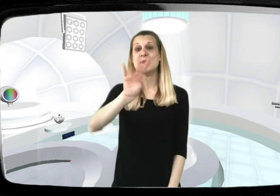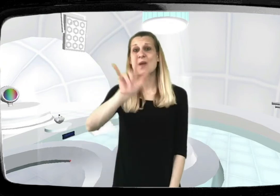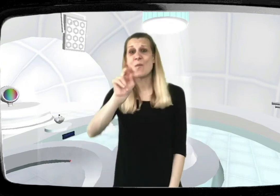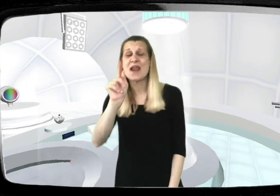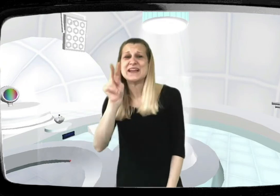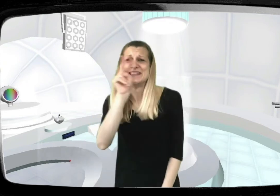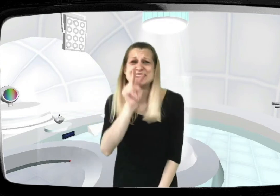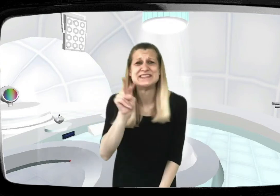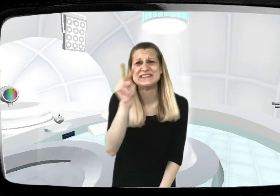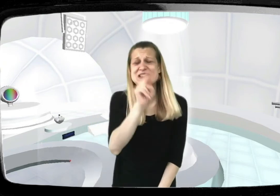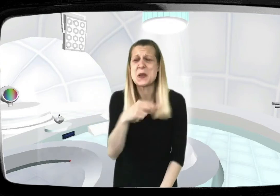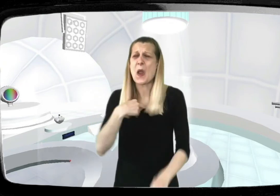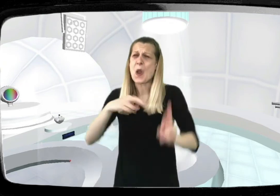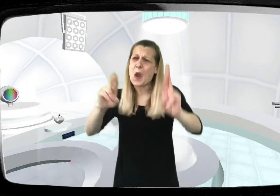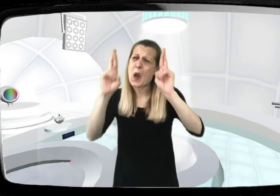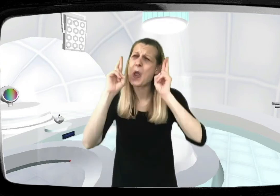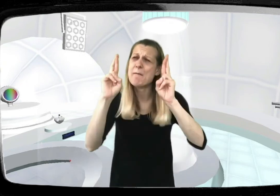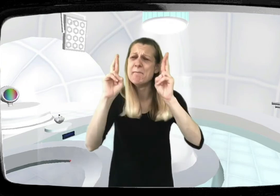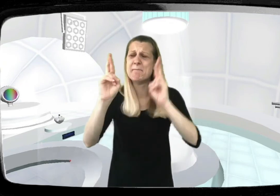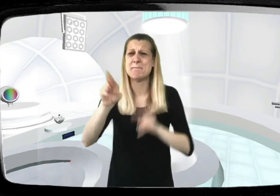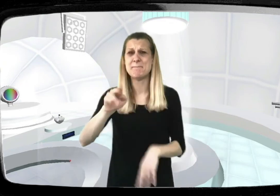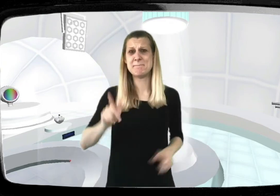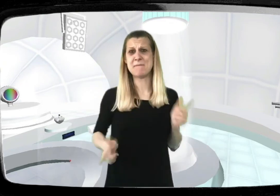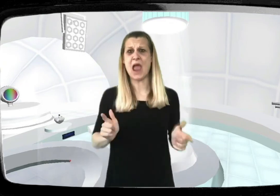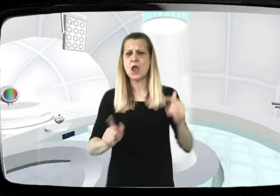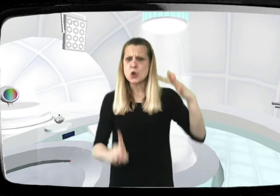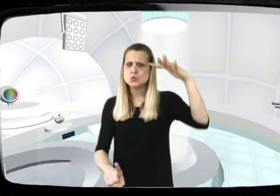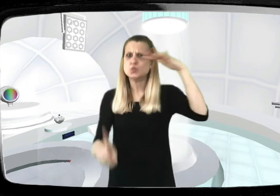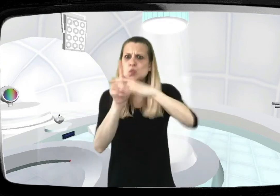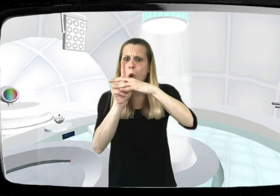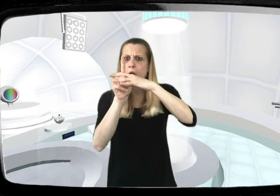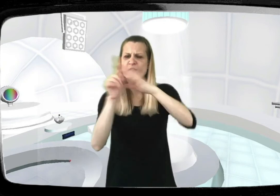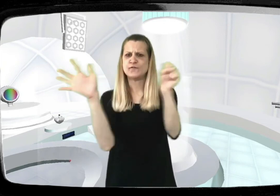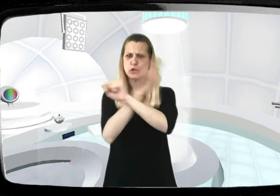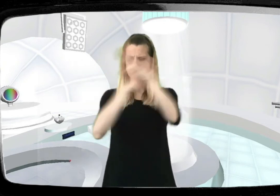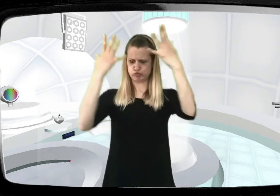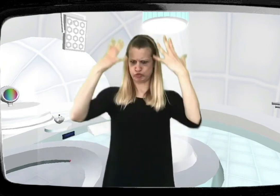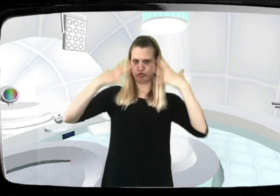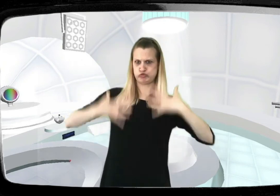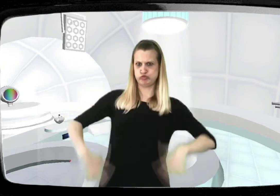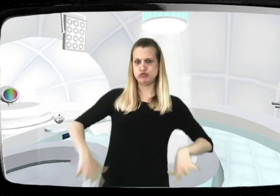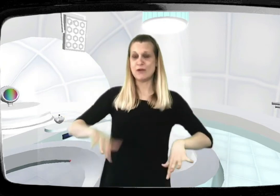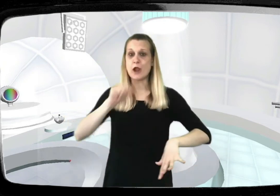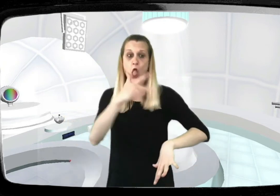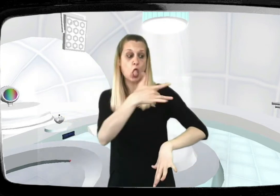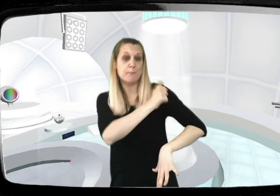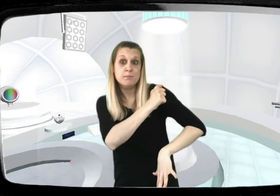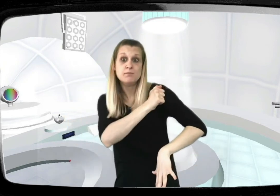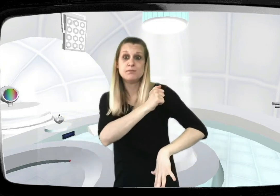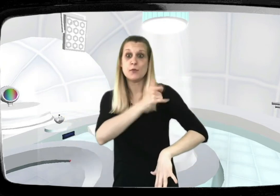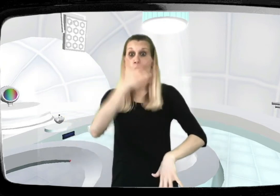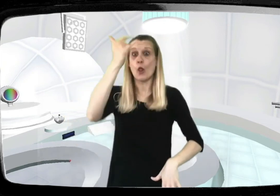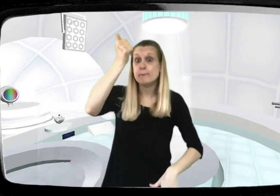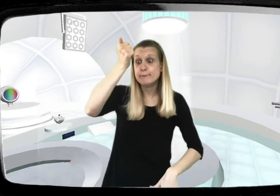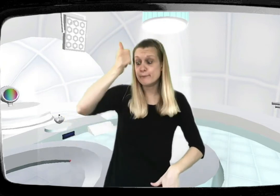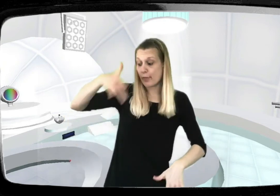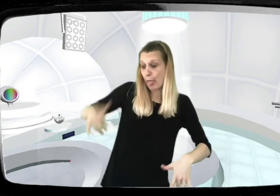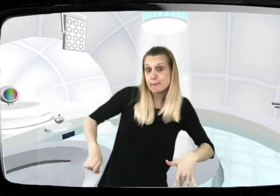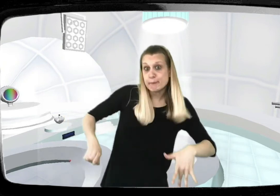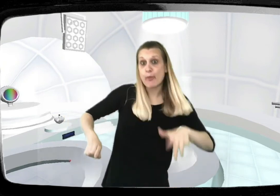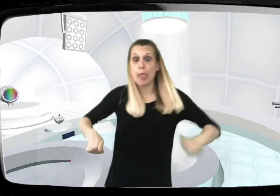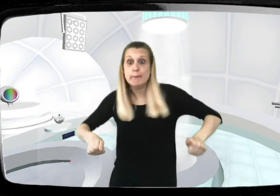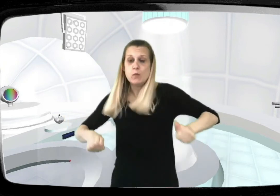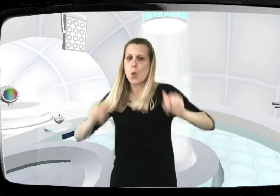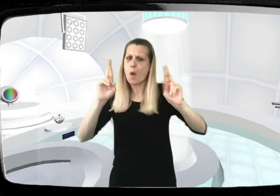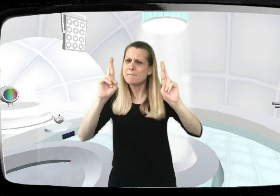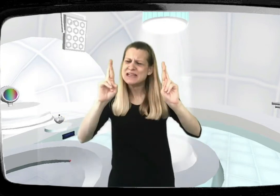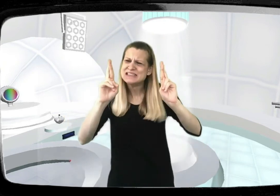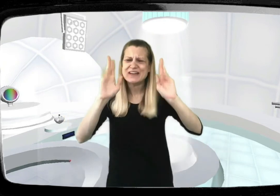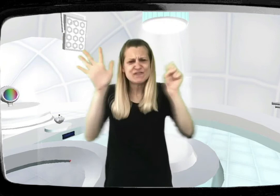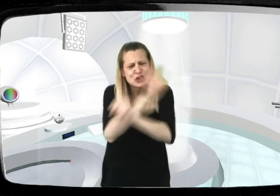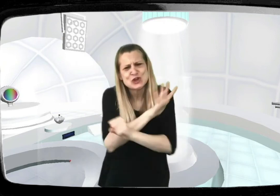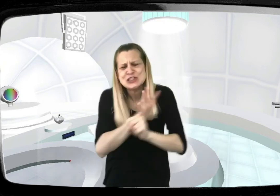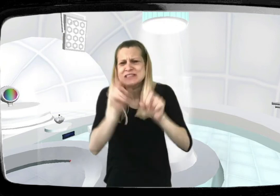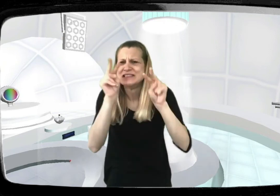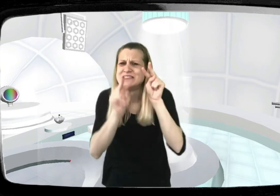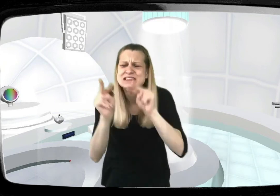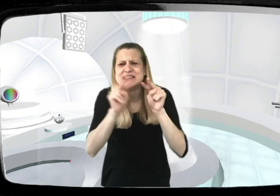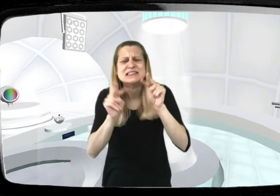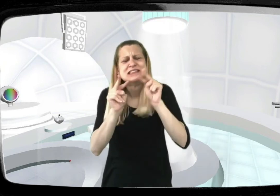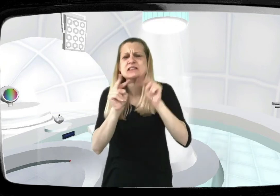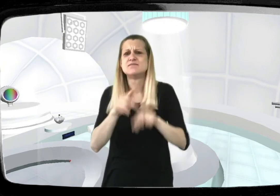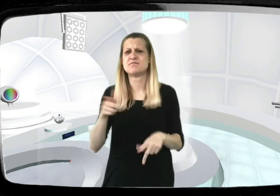"Oh dear, oh dear," said Mr. Wonka, "I do hope that no part of him gets left behind."